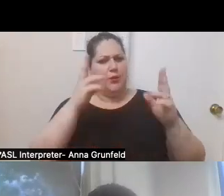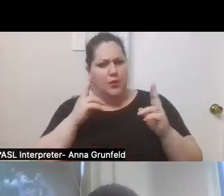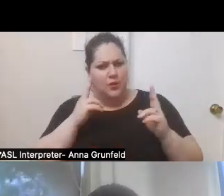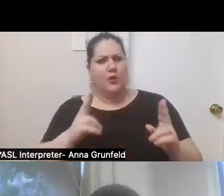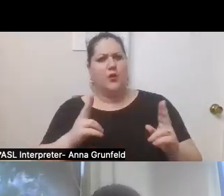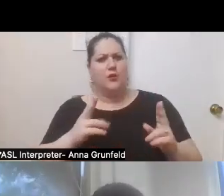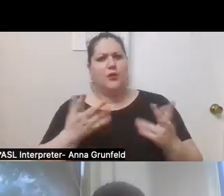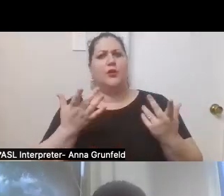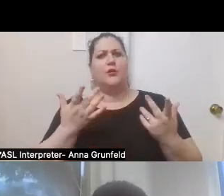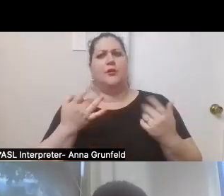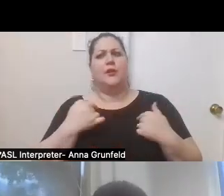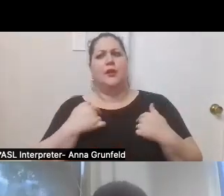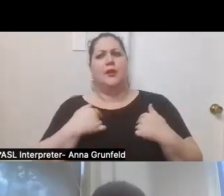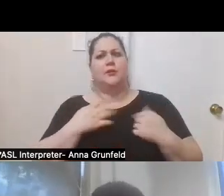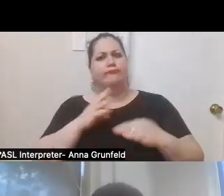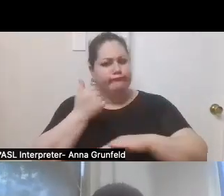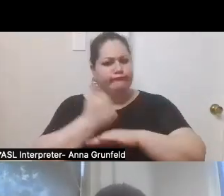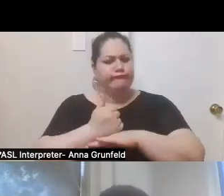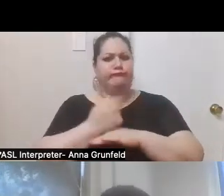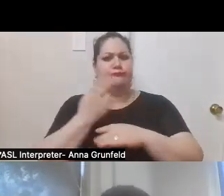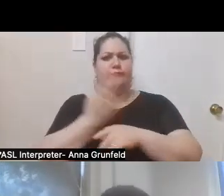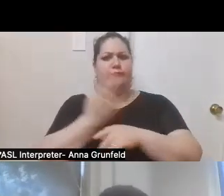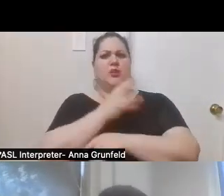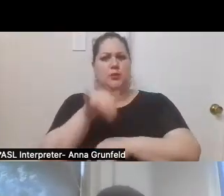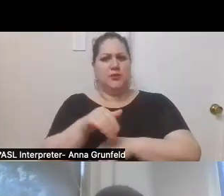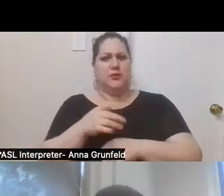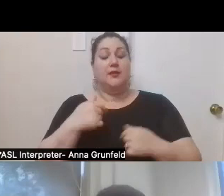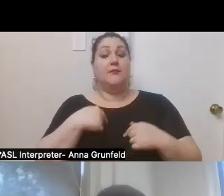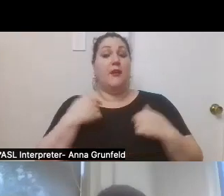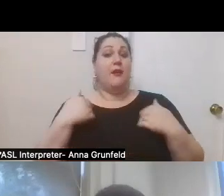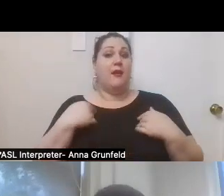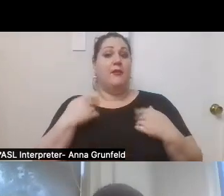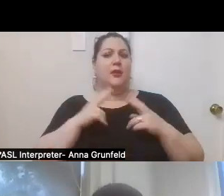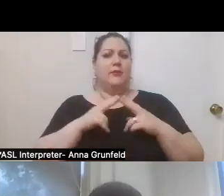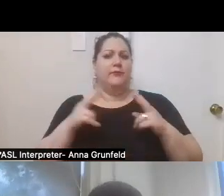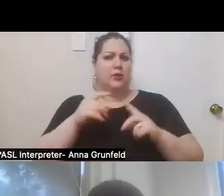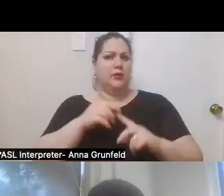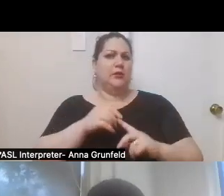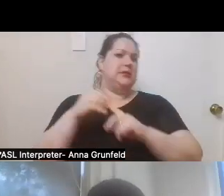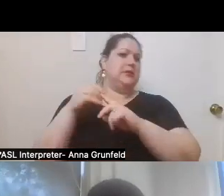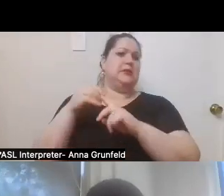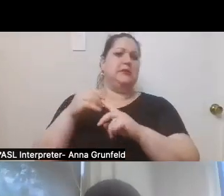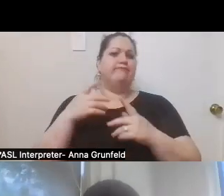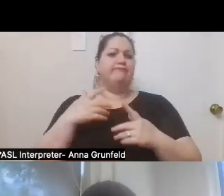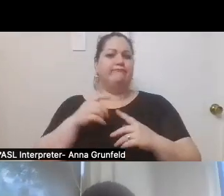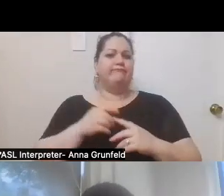And I have a very, very special friend who has cerebral palsy and I've worked with him for about 20 years.